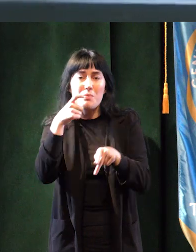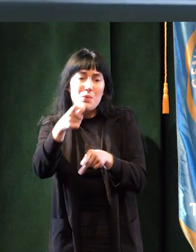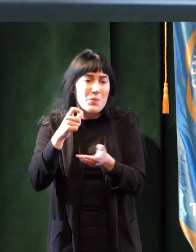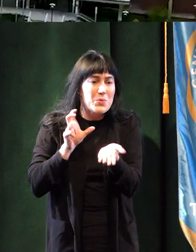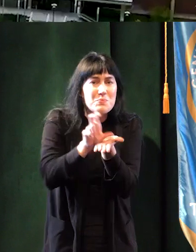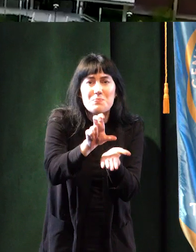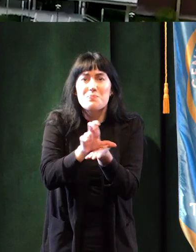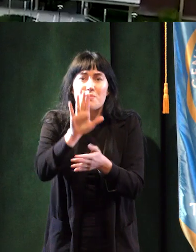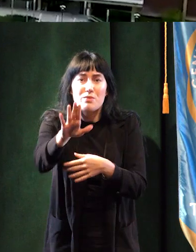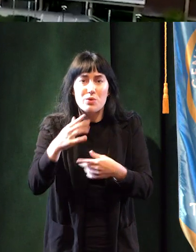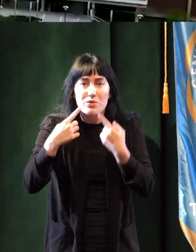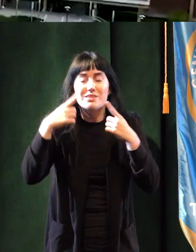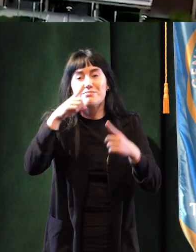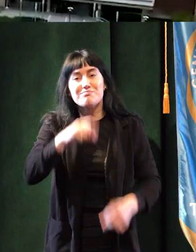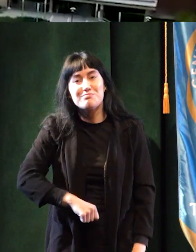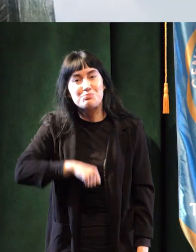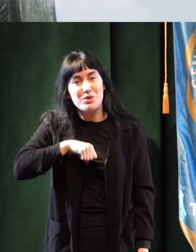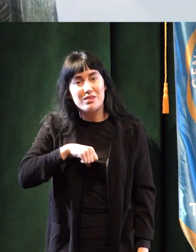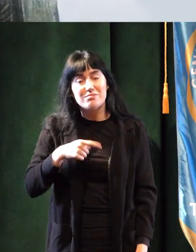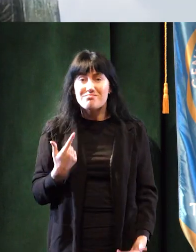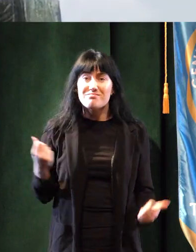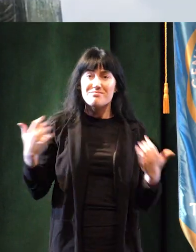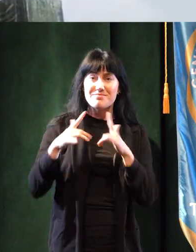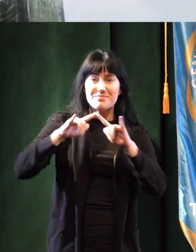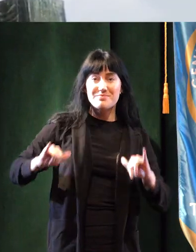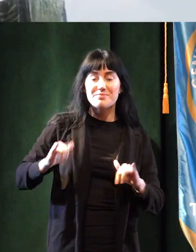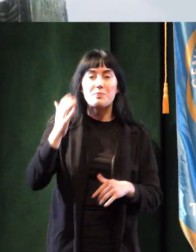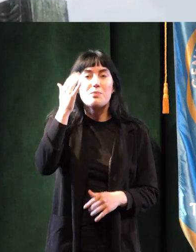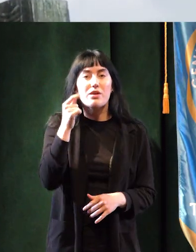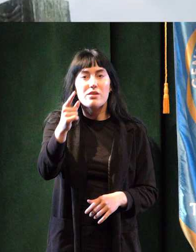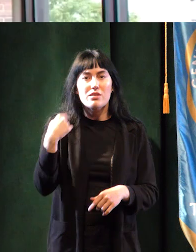in your success should be very proud but it's scary too because you have been